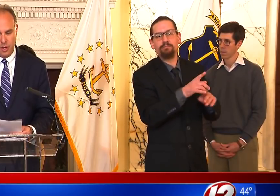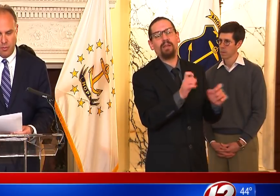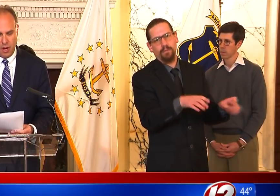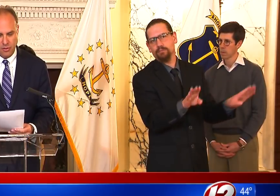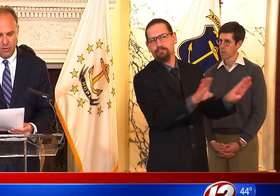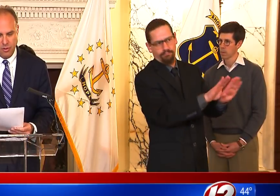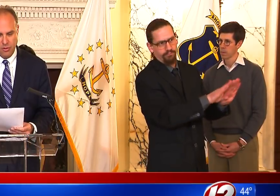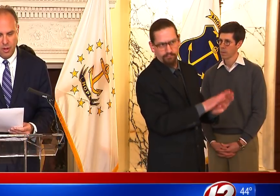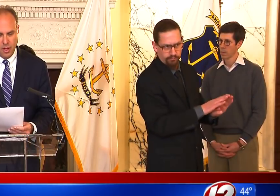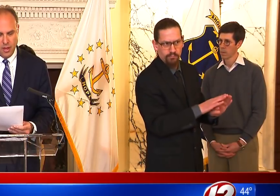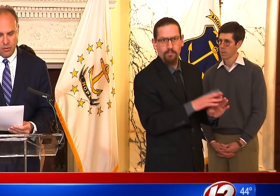WE HAVE GOTTEN A LOT OF QUESTIONS ABOUT NONCRITICAL RETAIL.